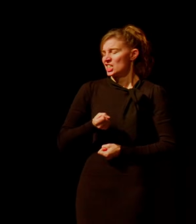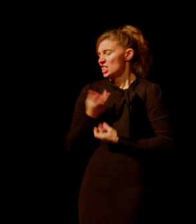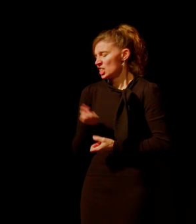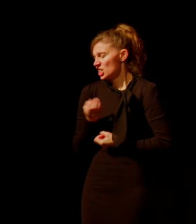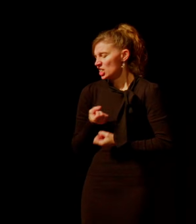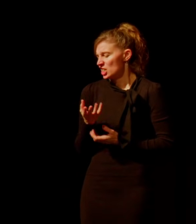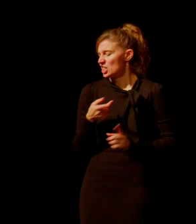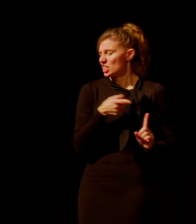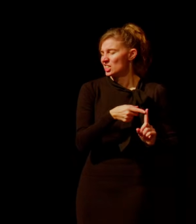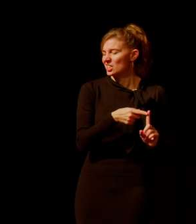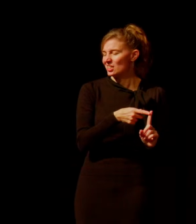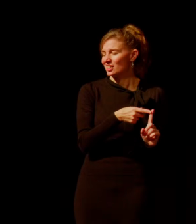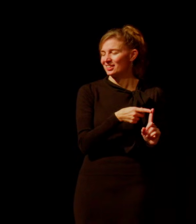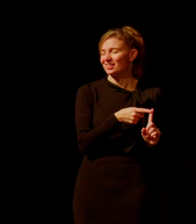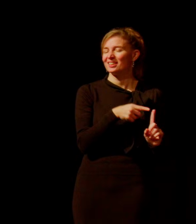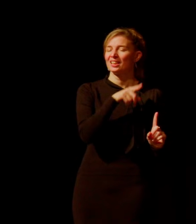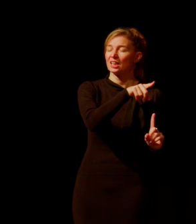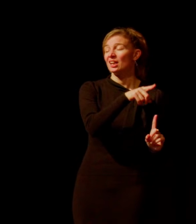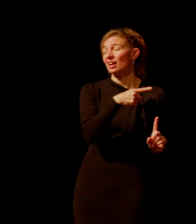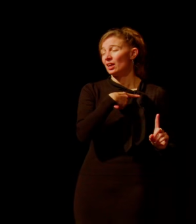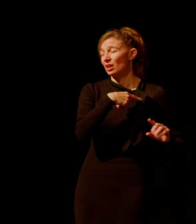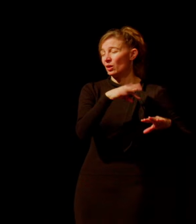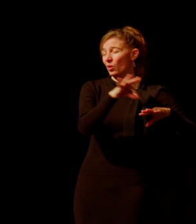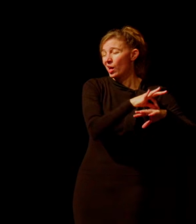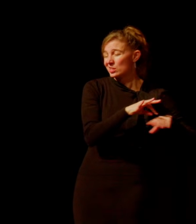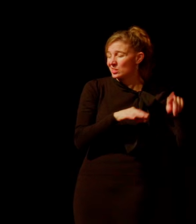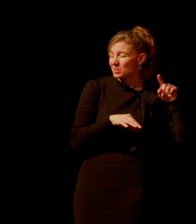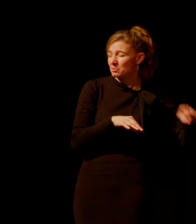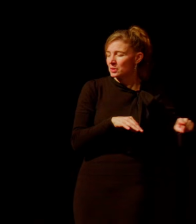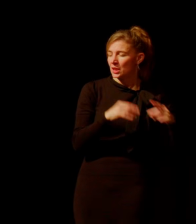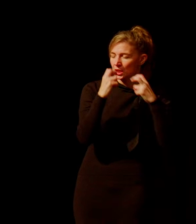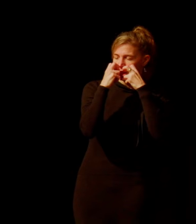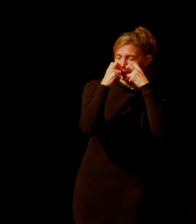just like Moritz, who has become a loud snorer over the past years.